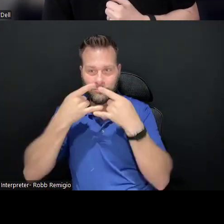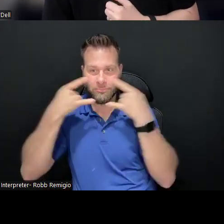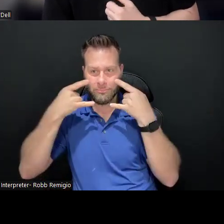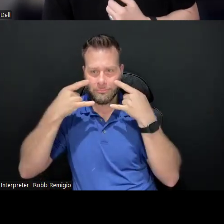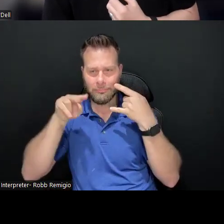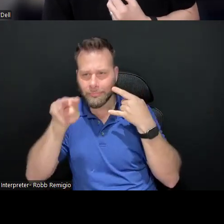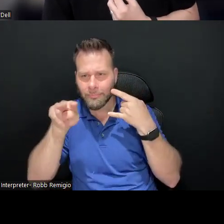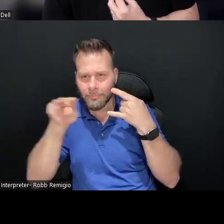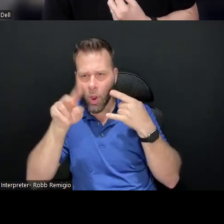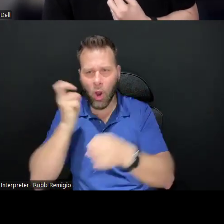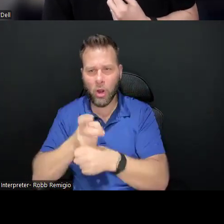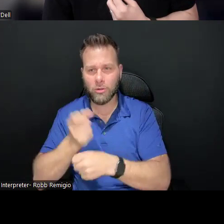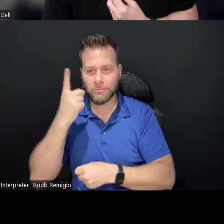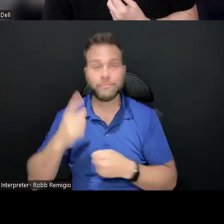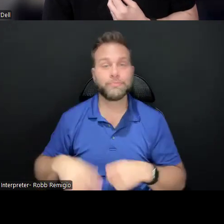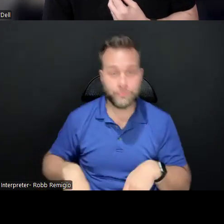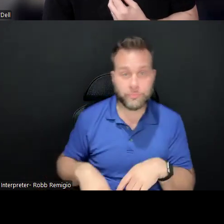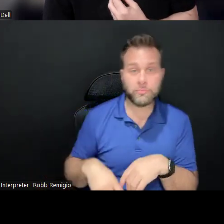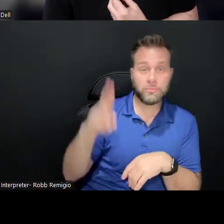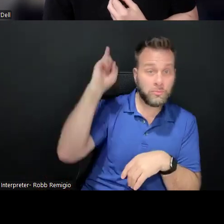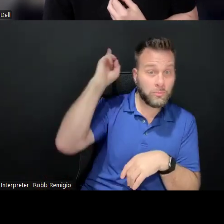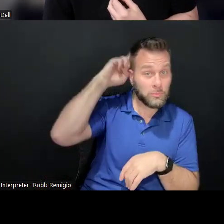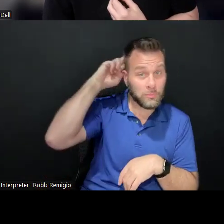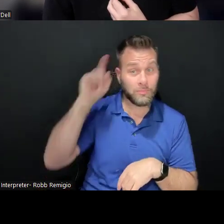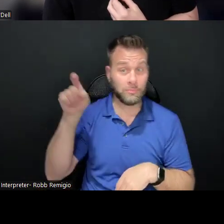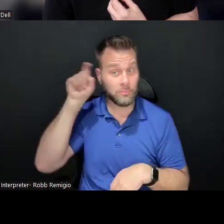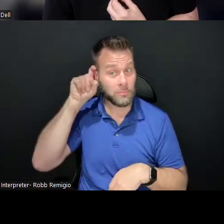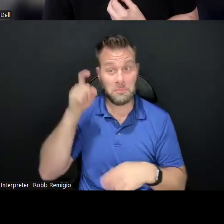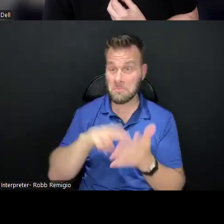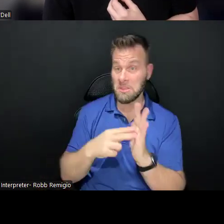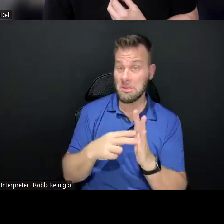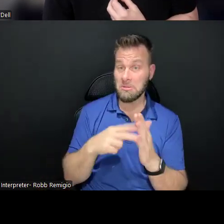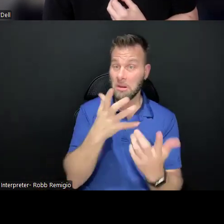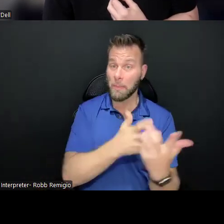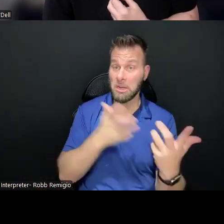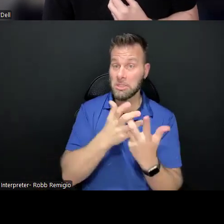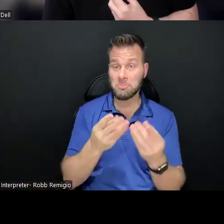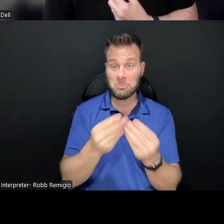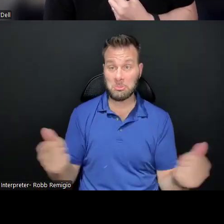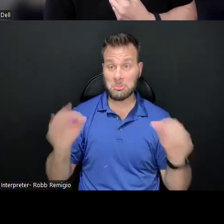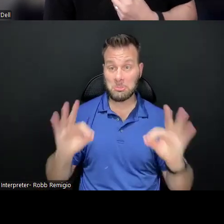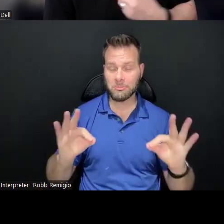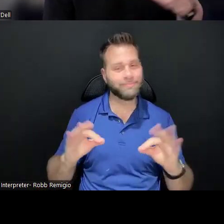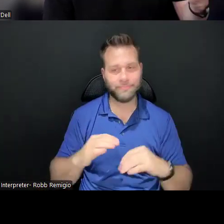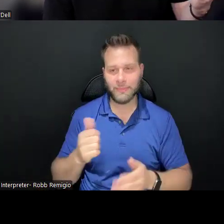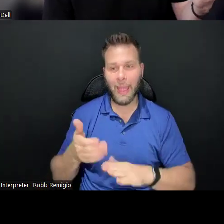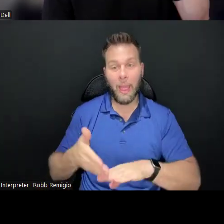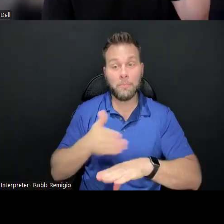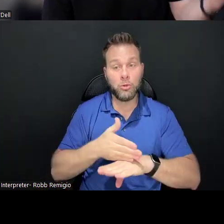can't see somebody's lips. Hearing aids and cochlear implants do not fix hearing. They help people.